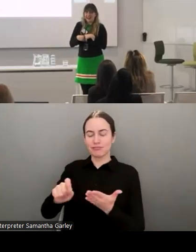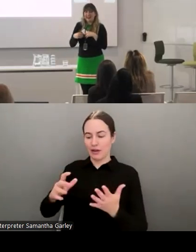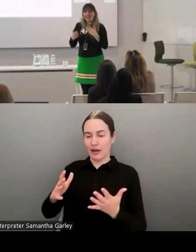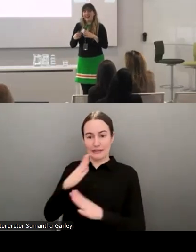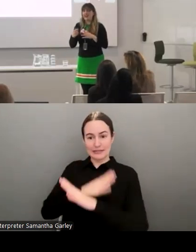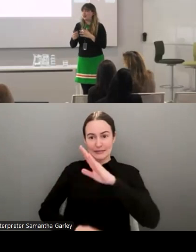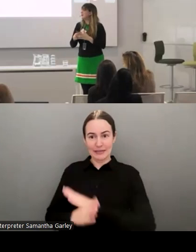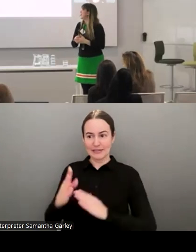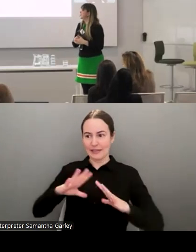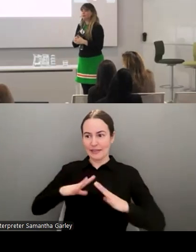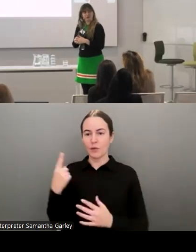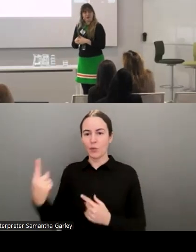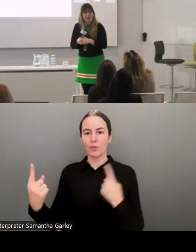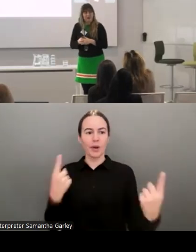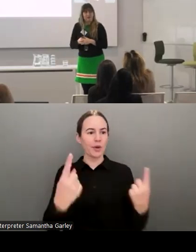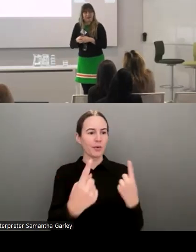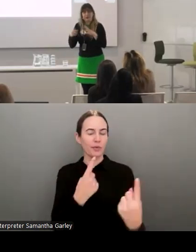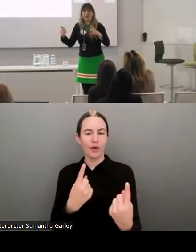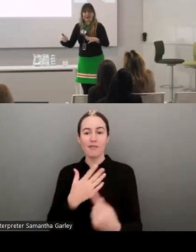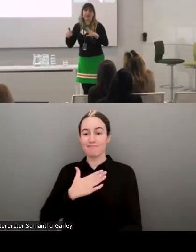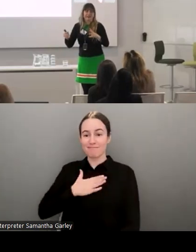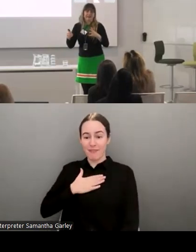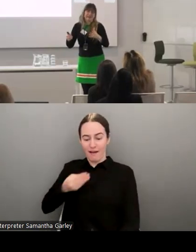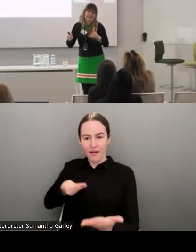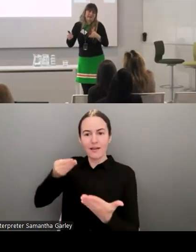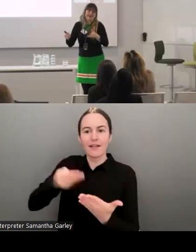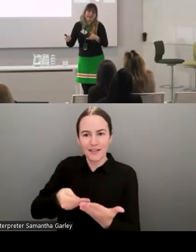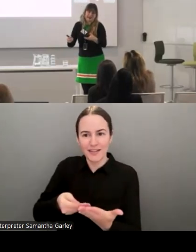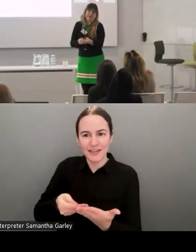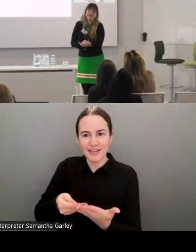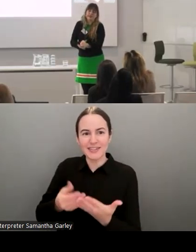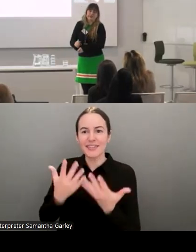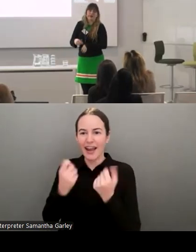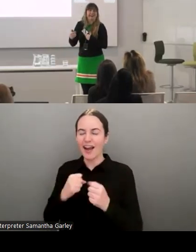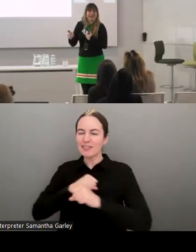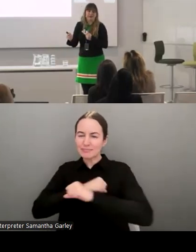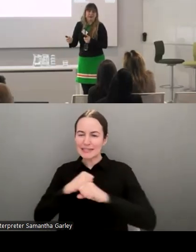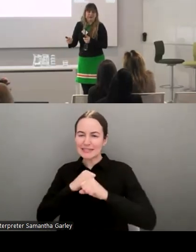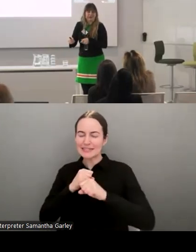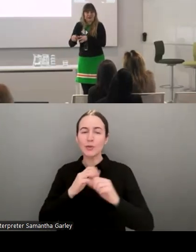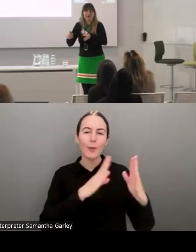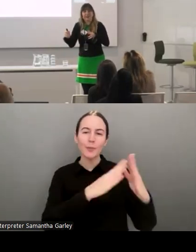And I thought that my contribution here could be creating these, these spaces and a community for engaging with disability together.